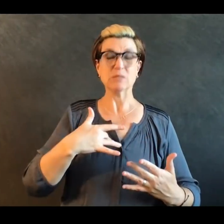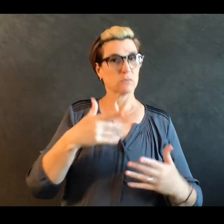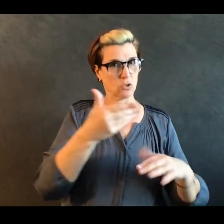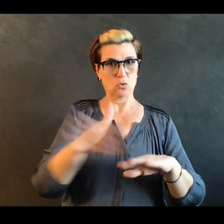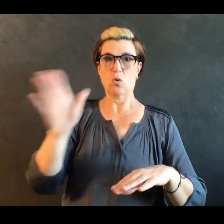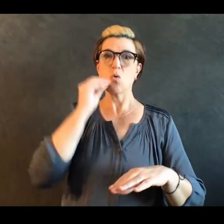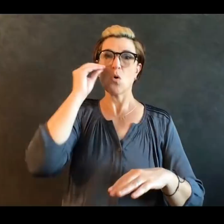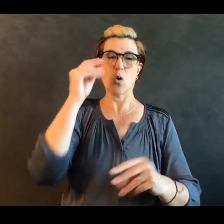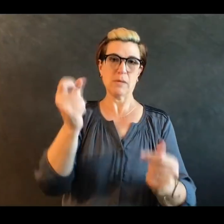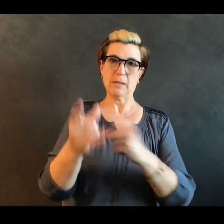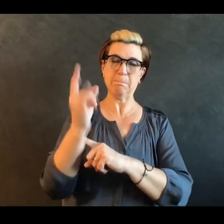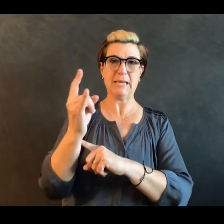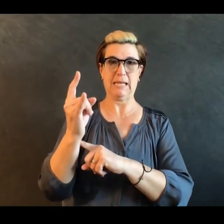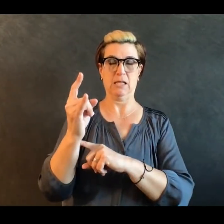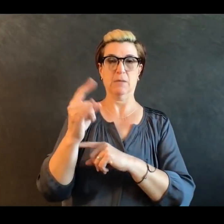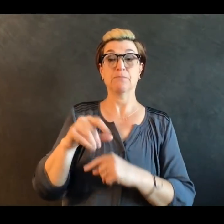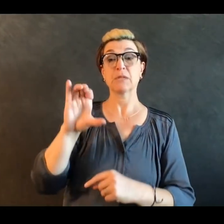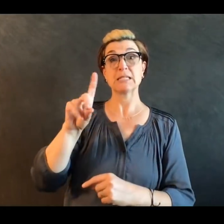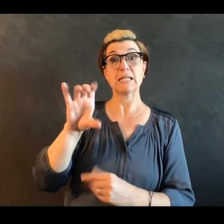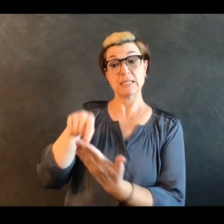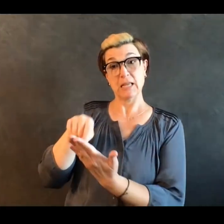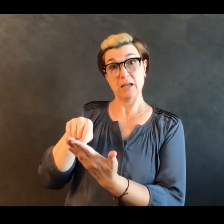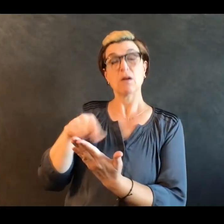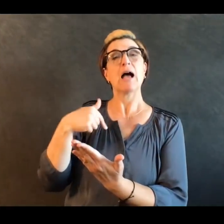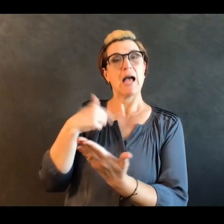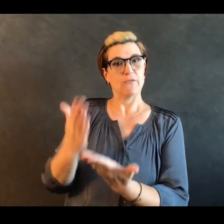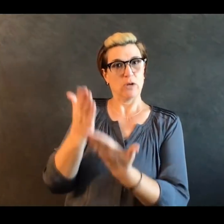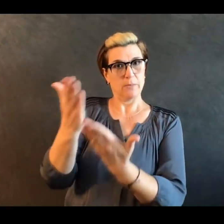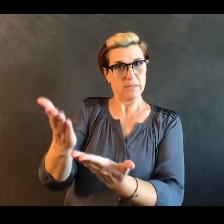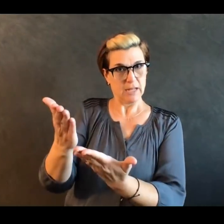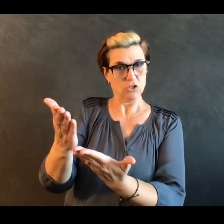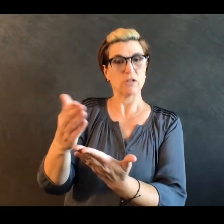in line with CDC's recommendations for health care workers caring for those